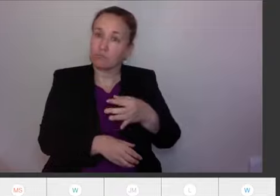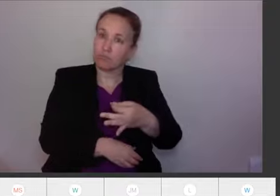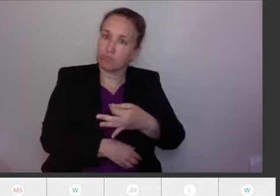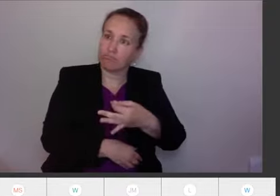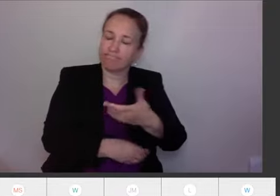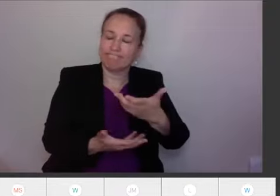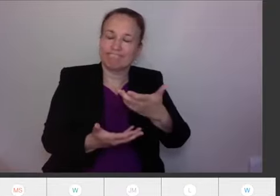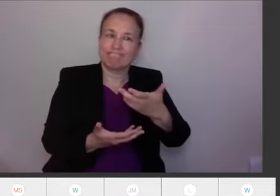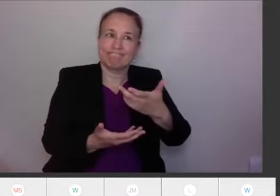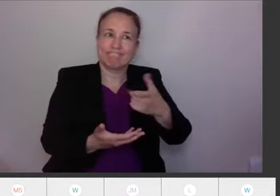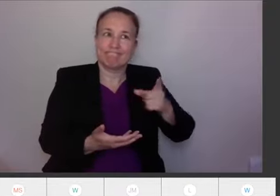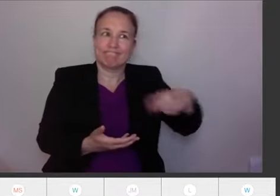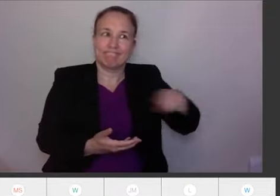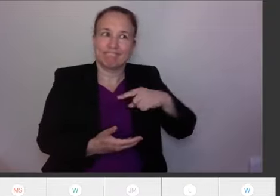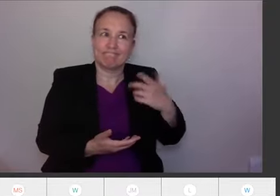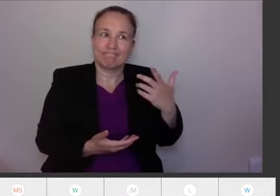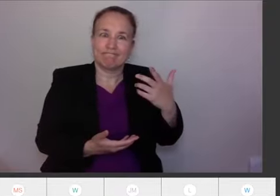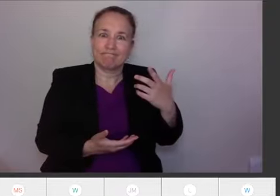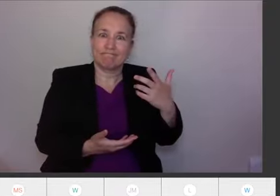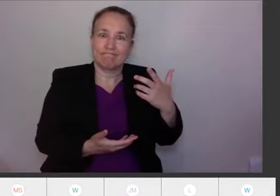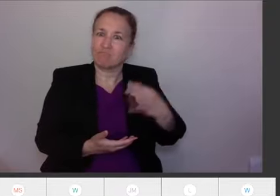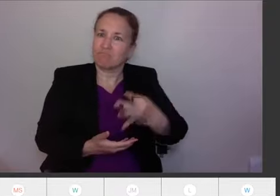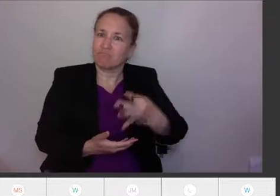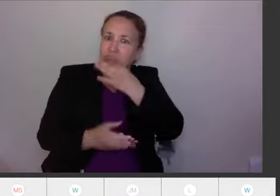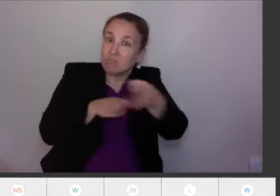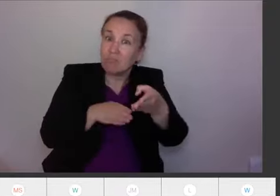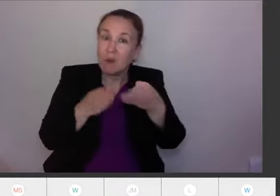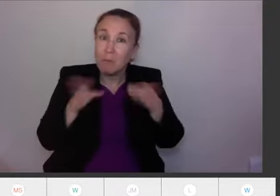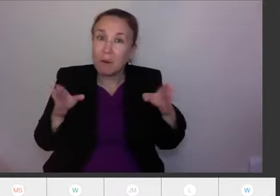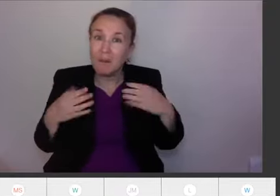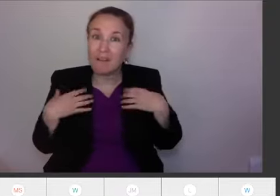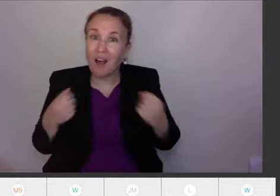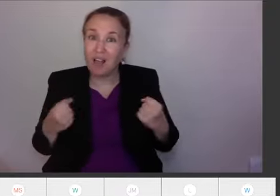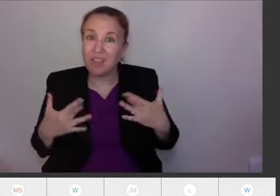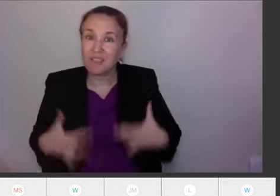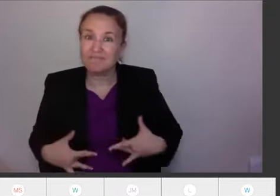they're they're they're not in in public health um